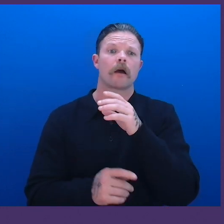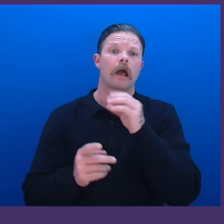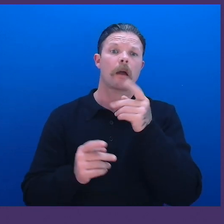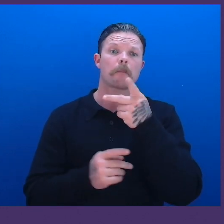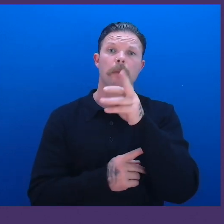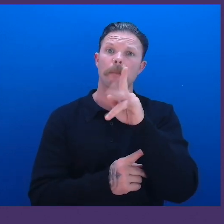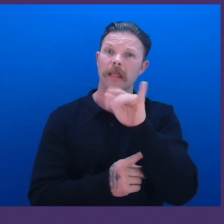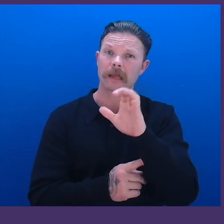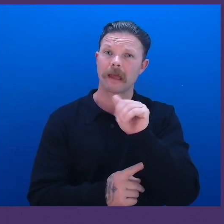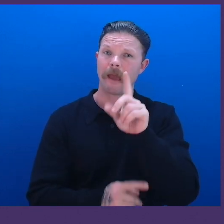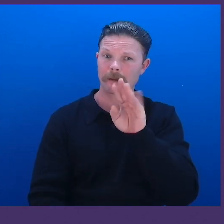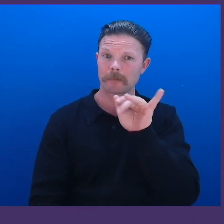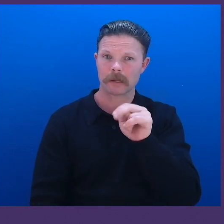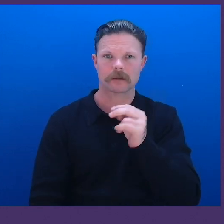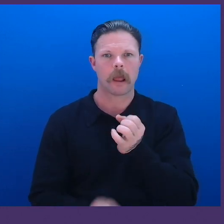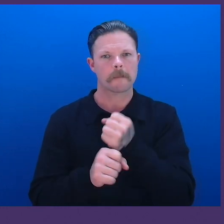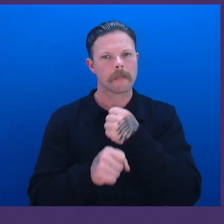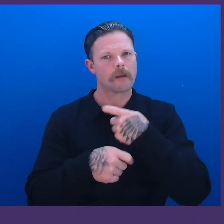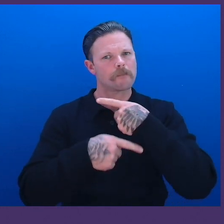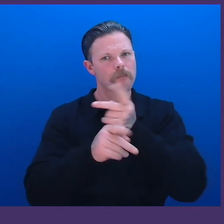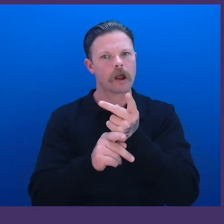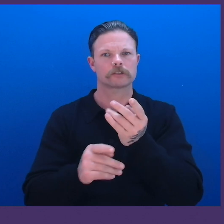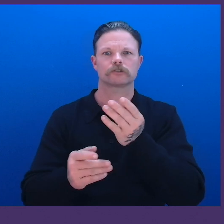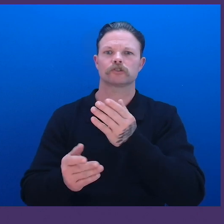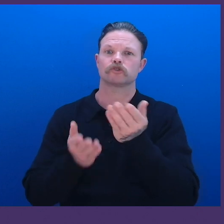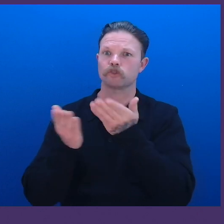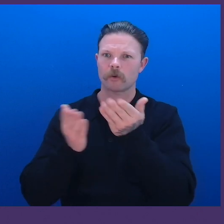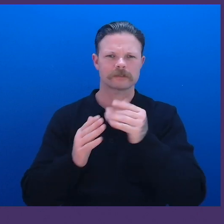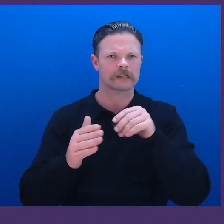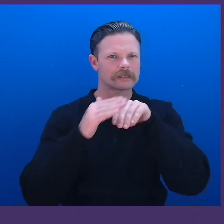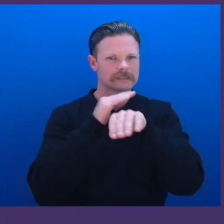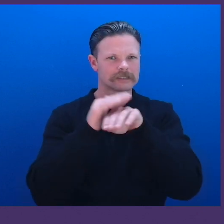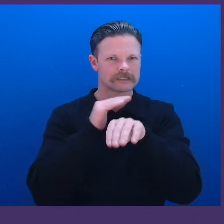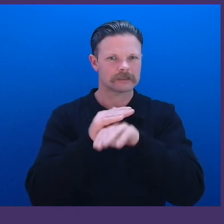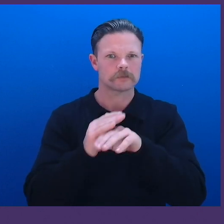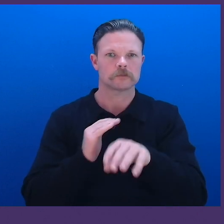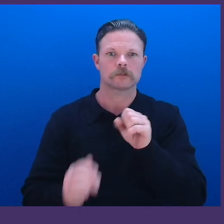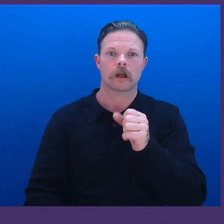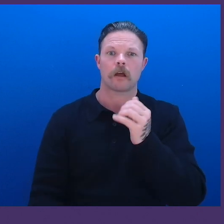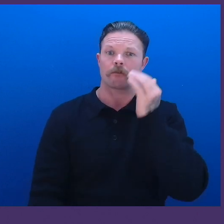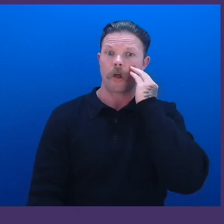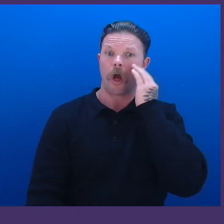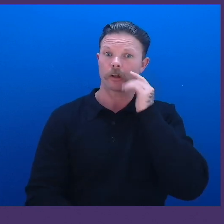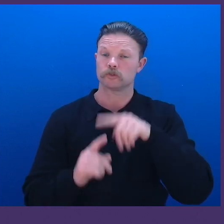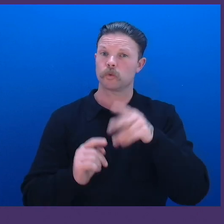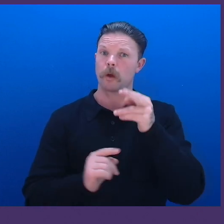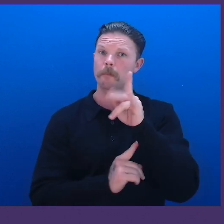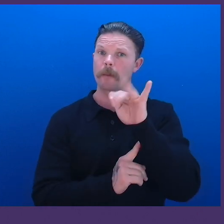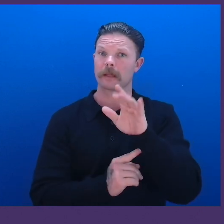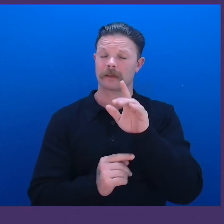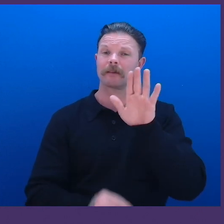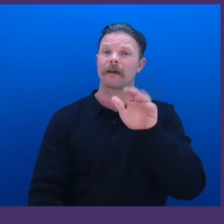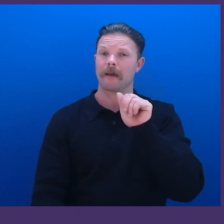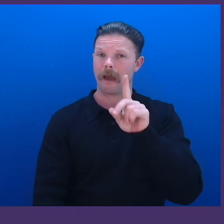and services accessible and to have the knowledge also as public administration to check what's accessible or not,